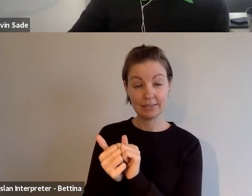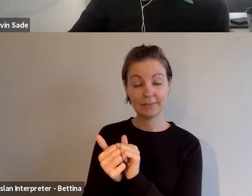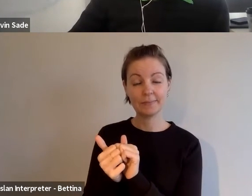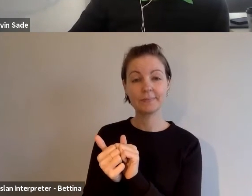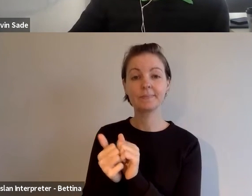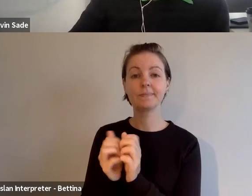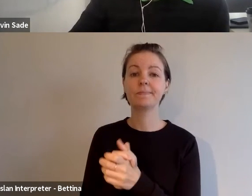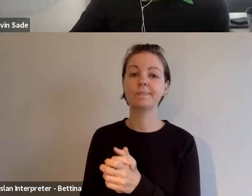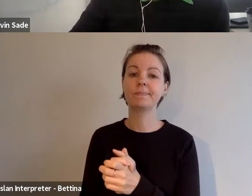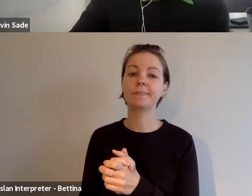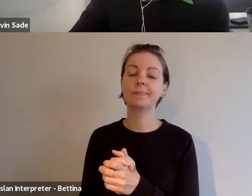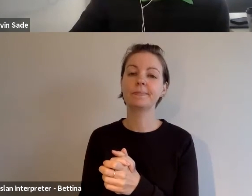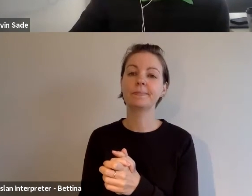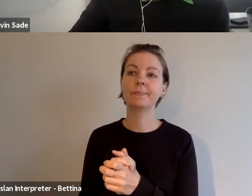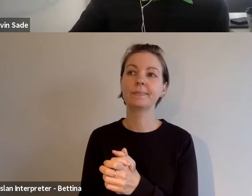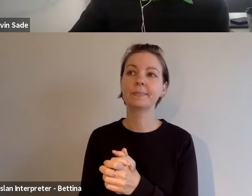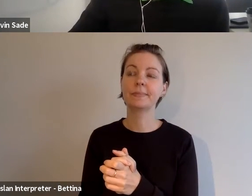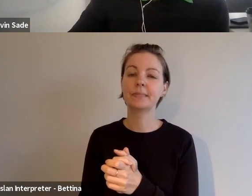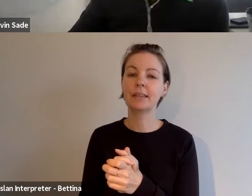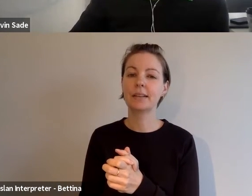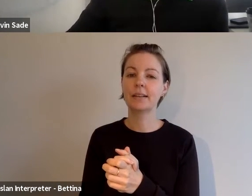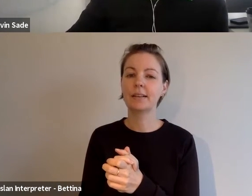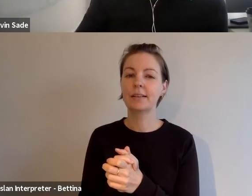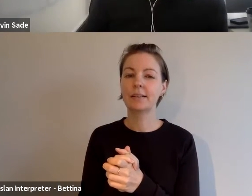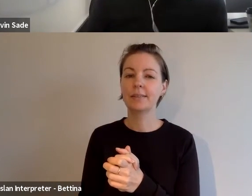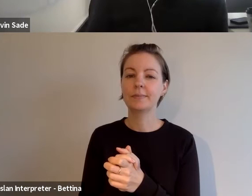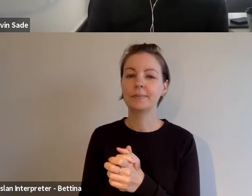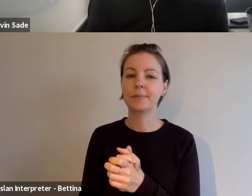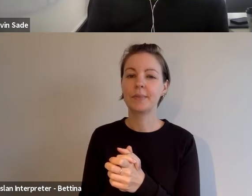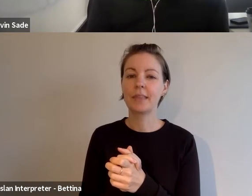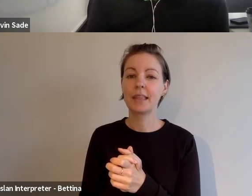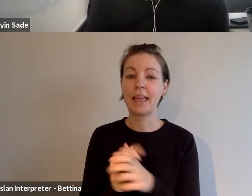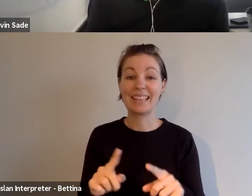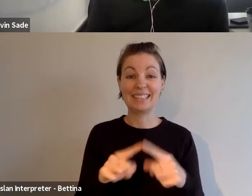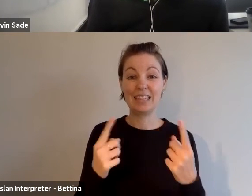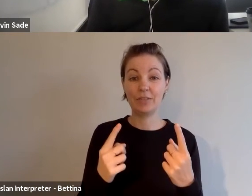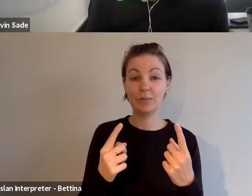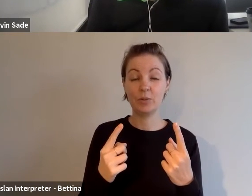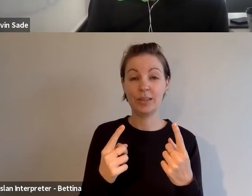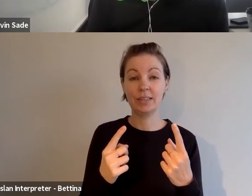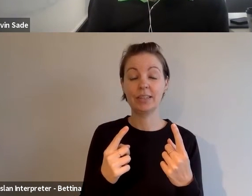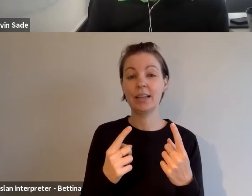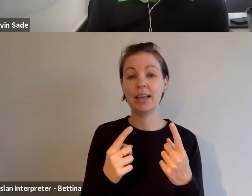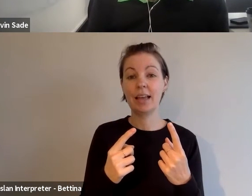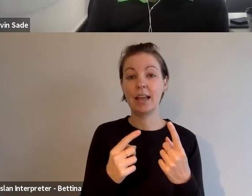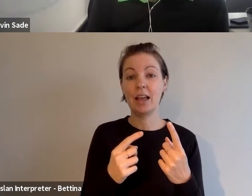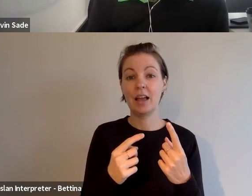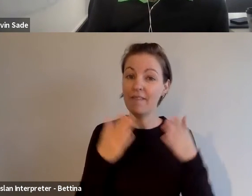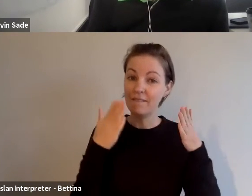I think the tension between disciplinary skills and interdisciplinary capabilities is always going to